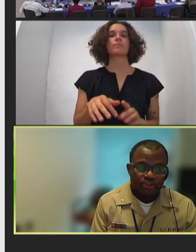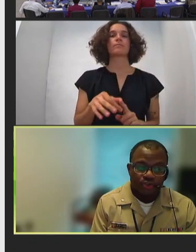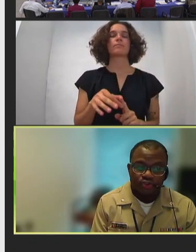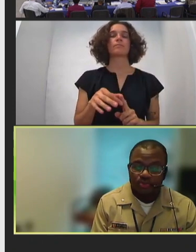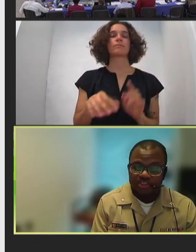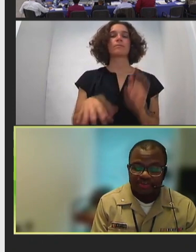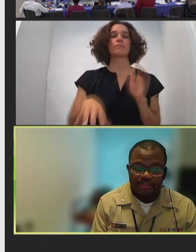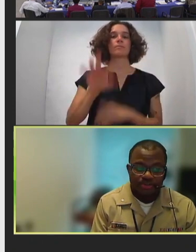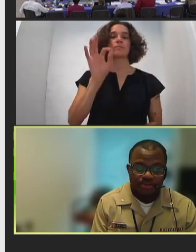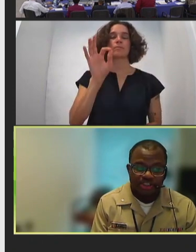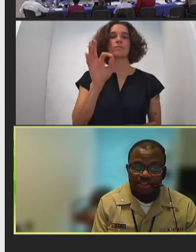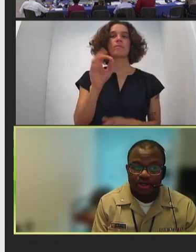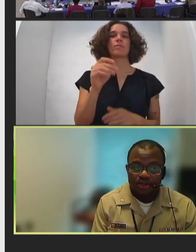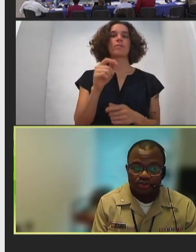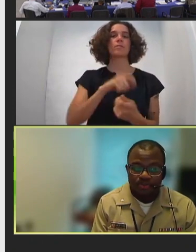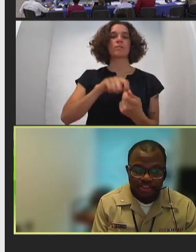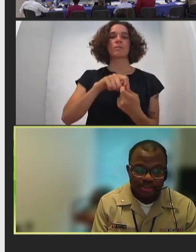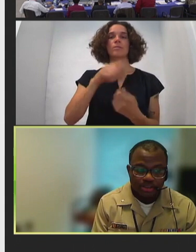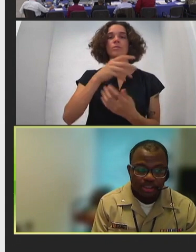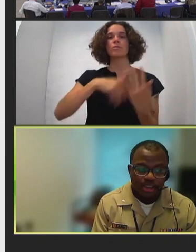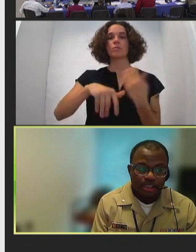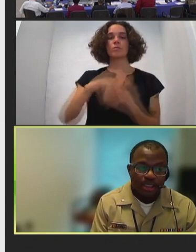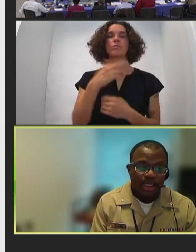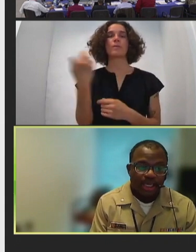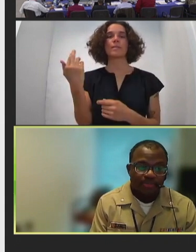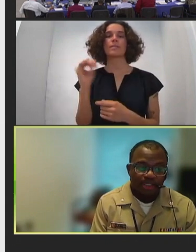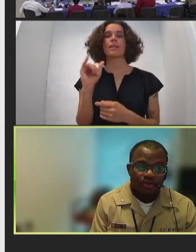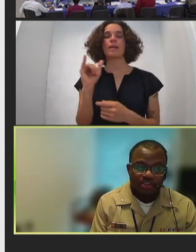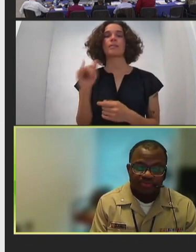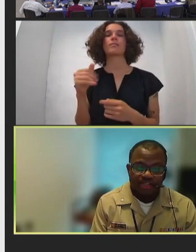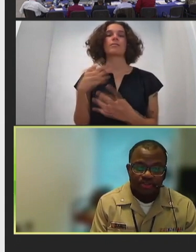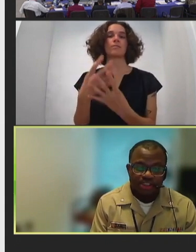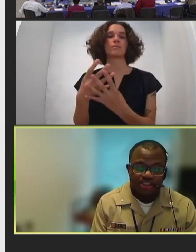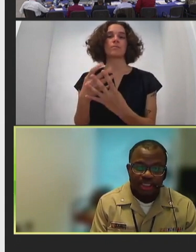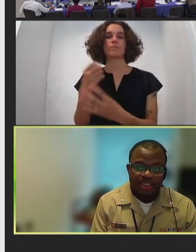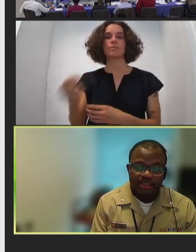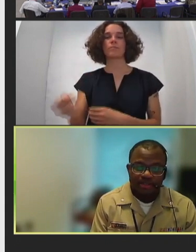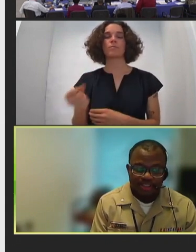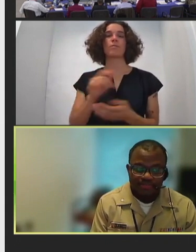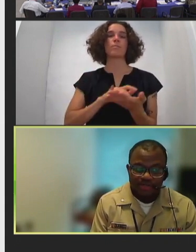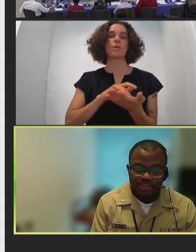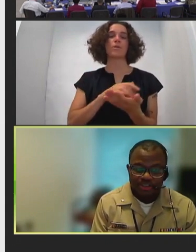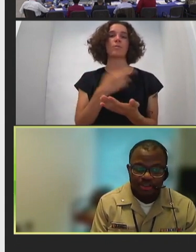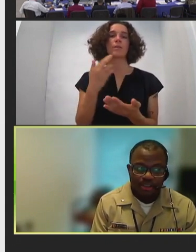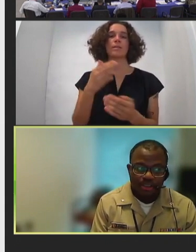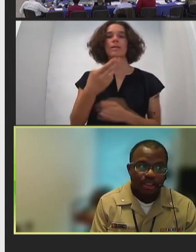social risk factors such as incarceration and medical risk factors such as HIV infection,